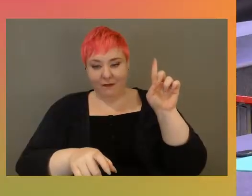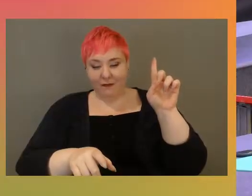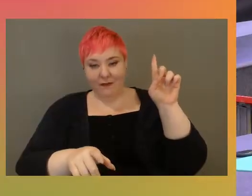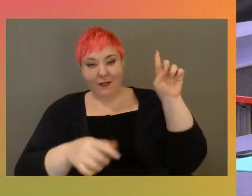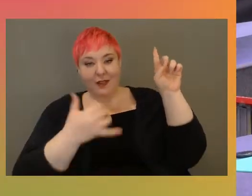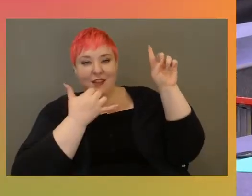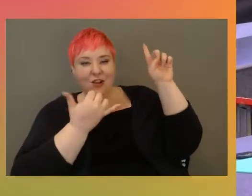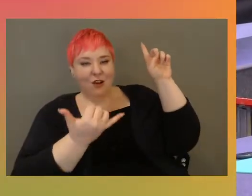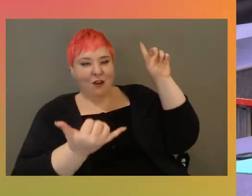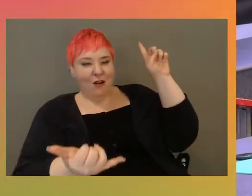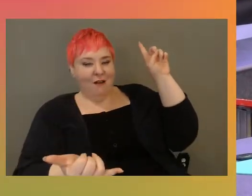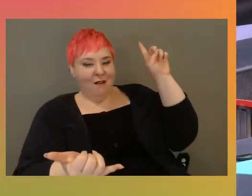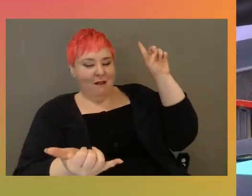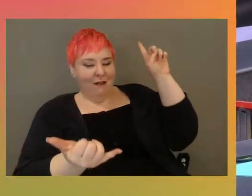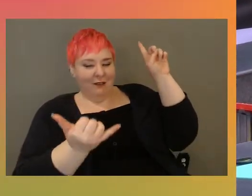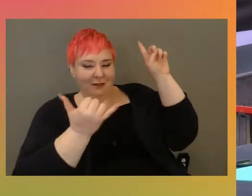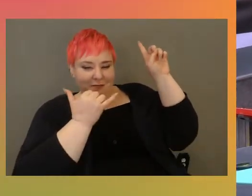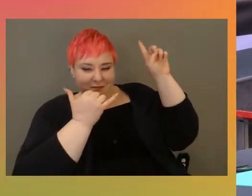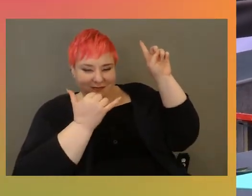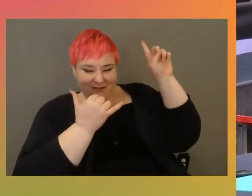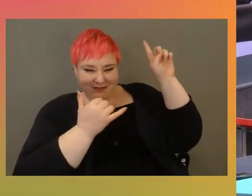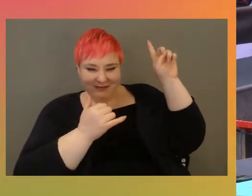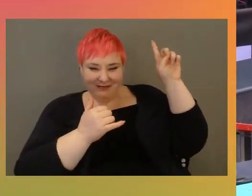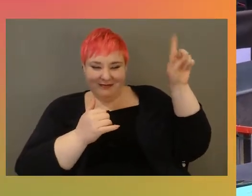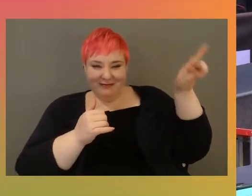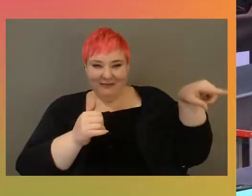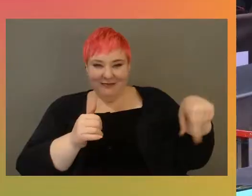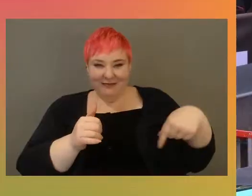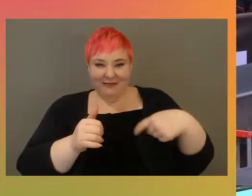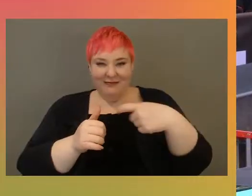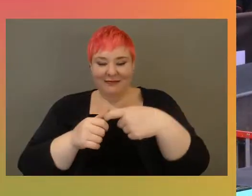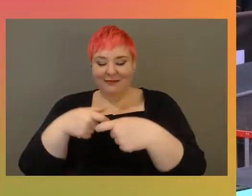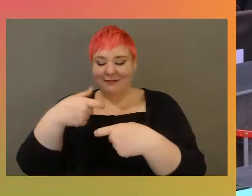INHALE, LEFT LEG IN THE AIR.